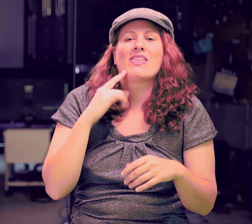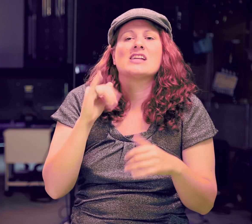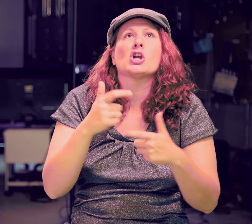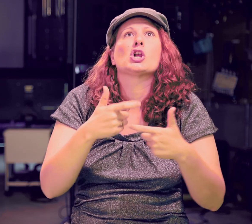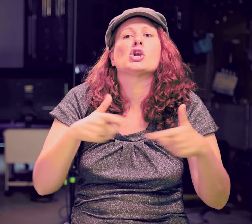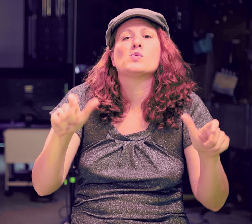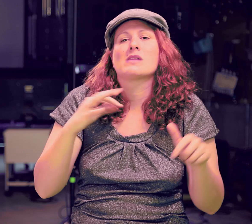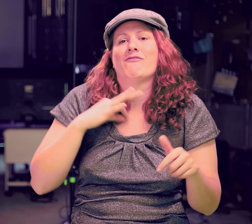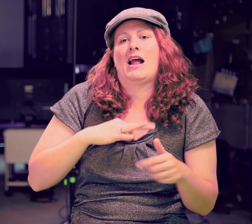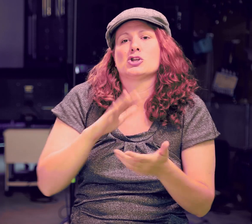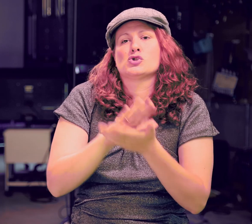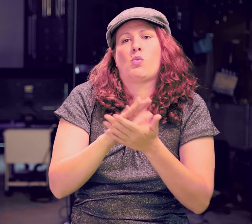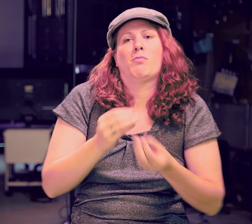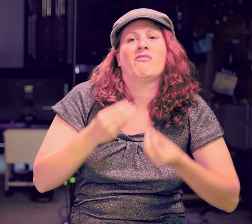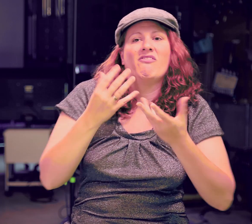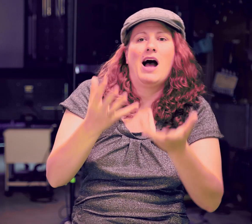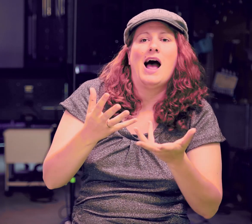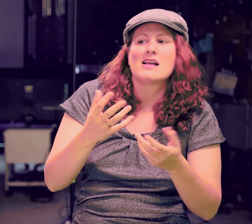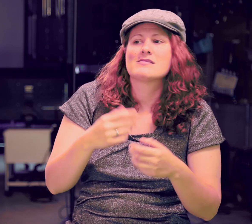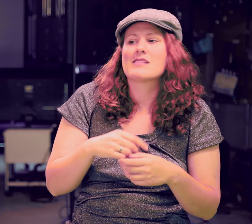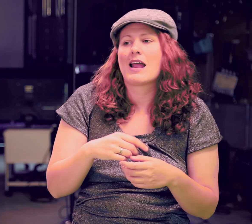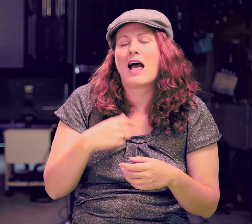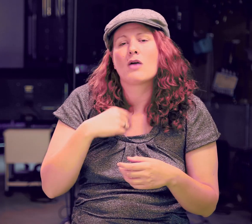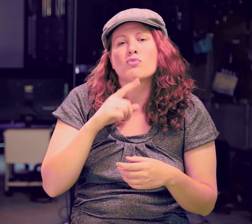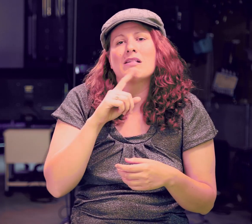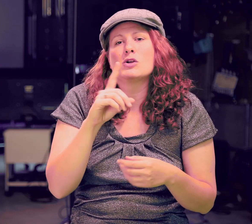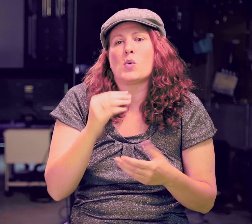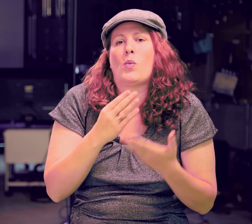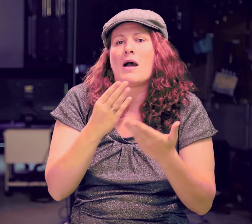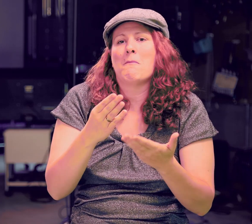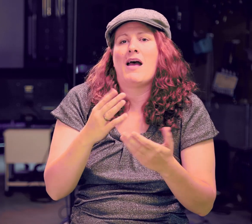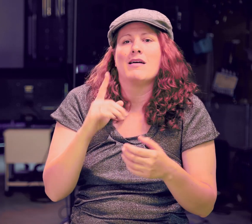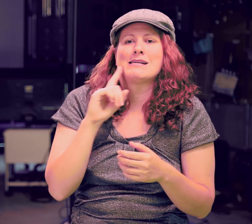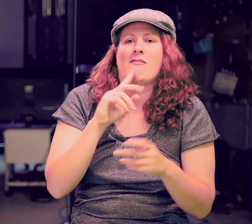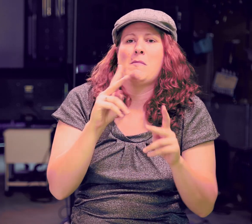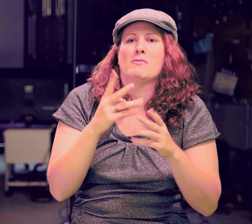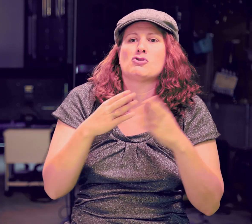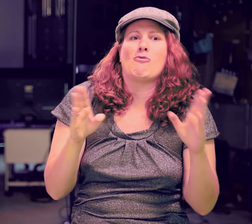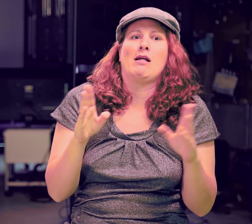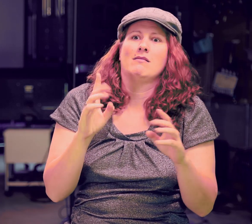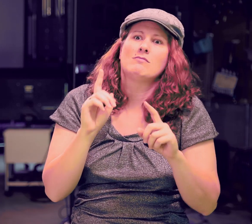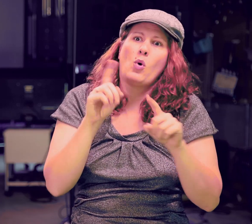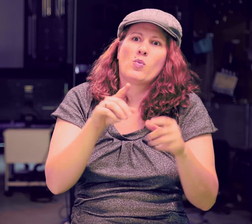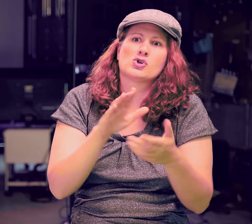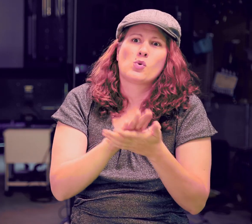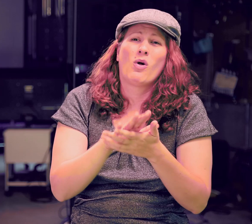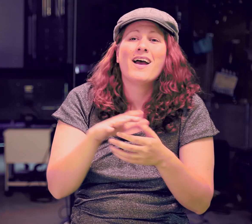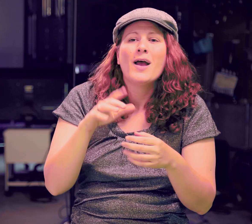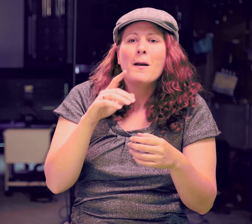I think that's a huge advantage that the school provides . I really recommend that Deaf people in general go to Film school.